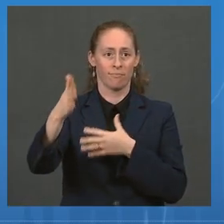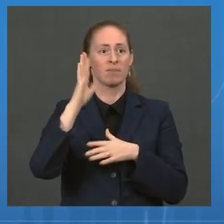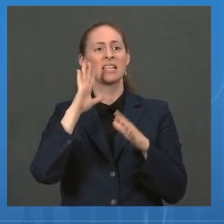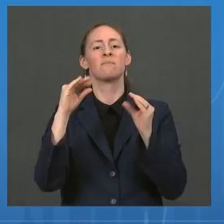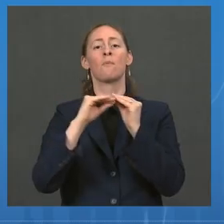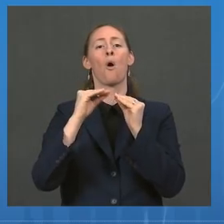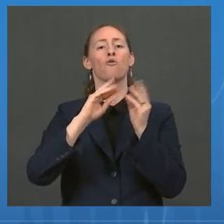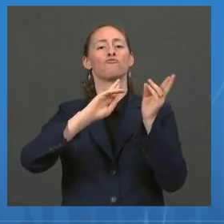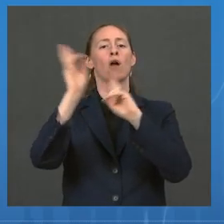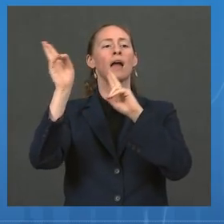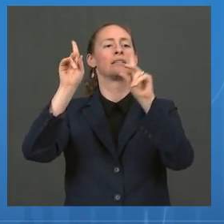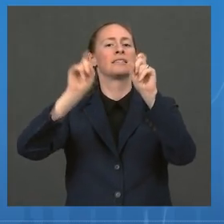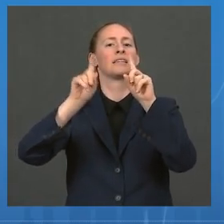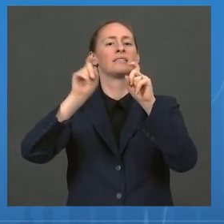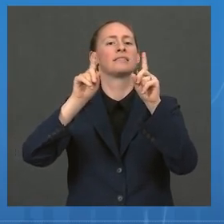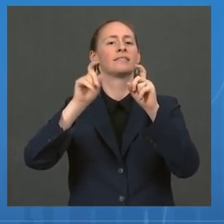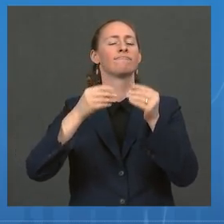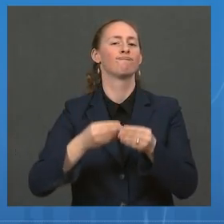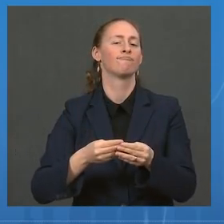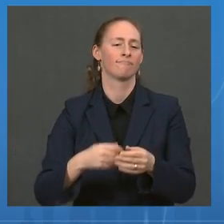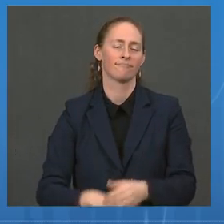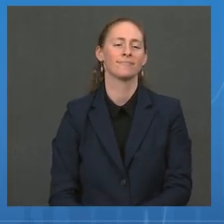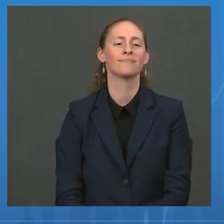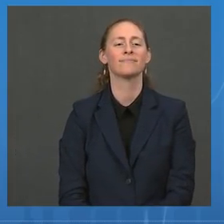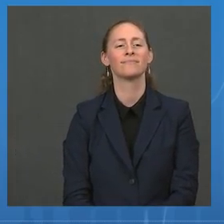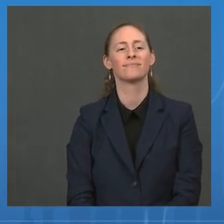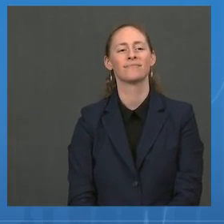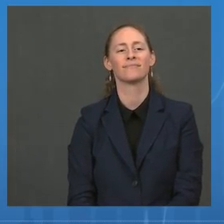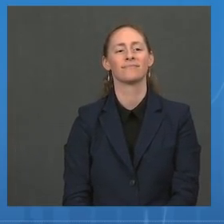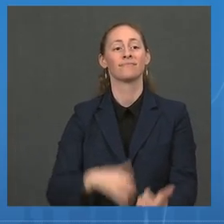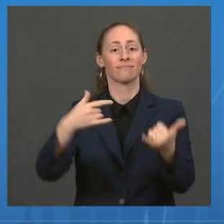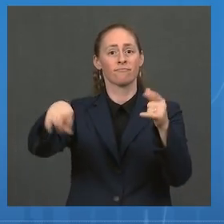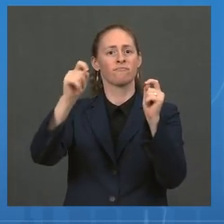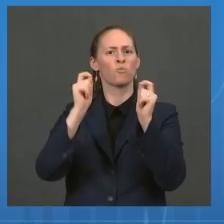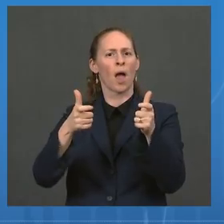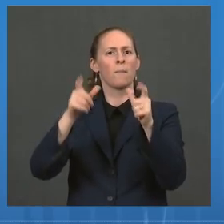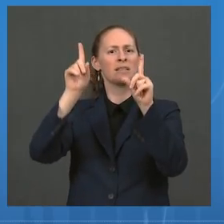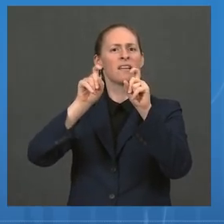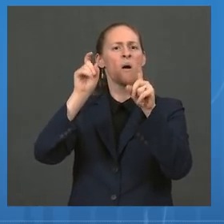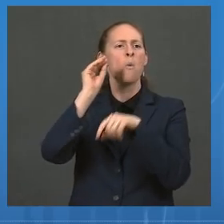At the same time as we increase rapid, at-home testing, we're increasing access to free testing.